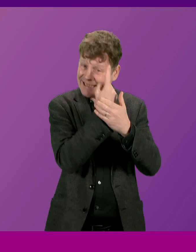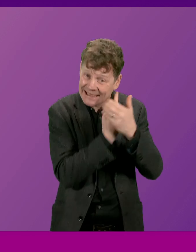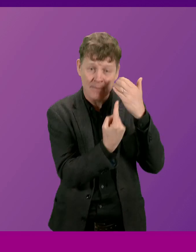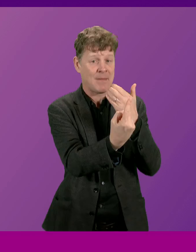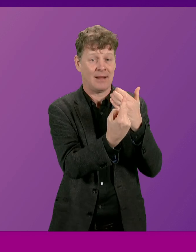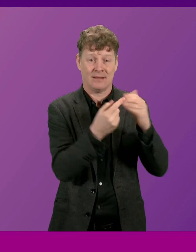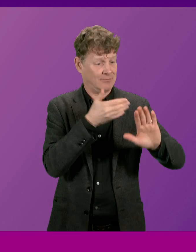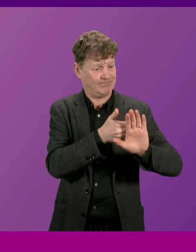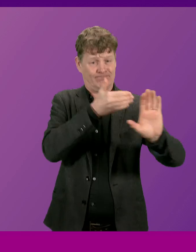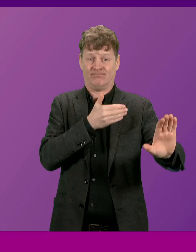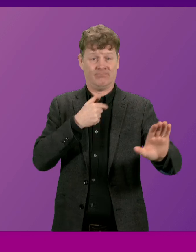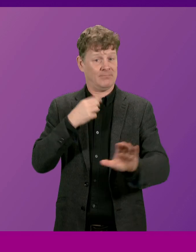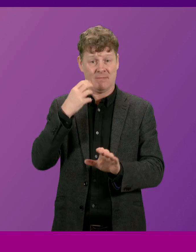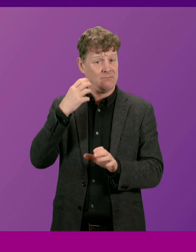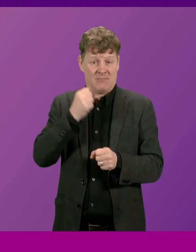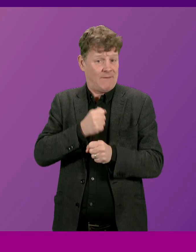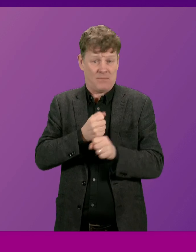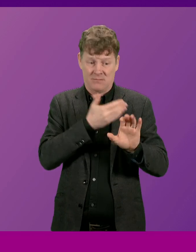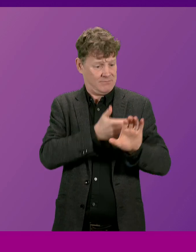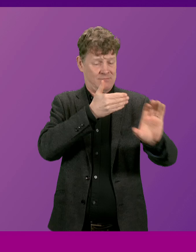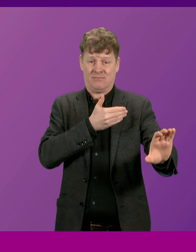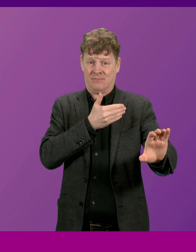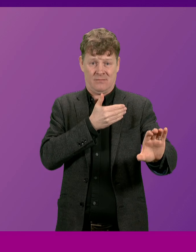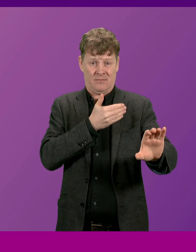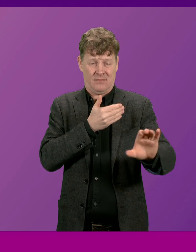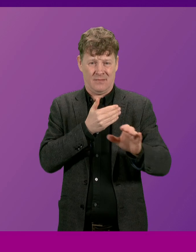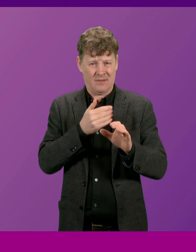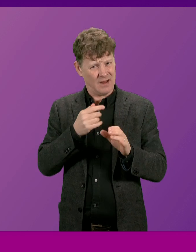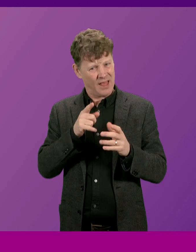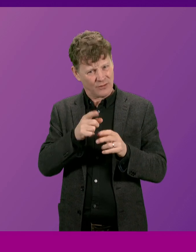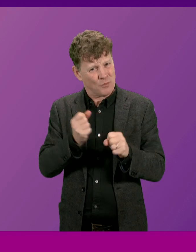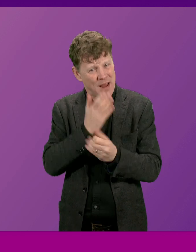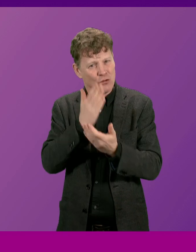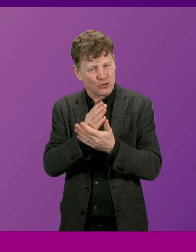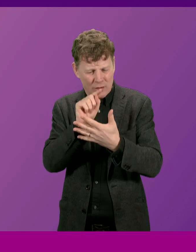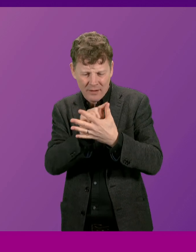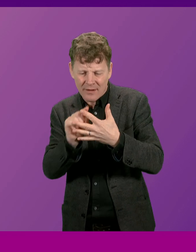That ensures that all the different elements in the criminal justice system